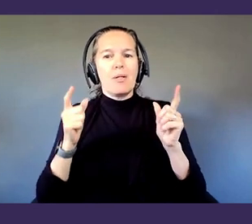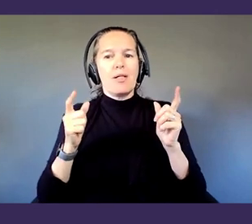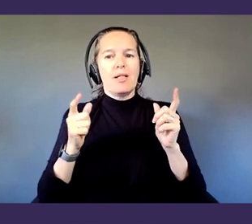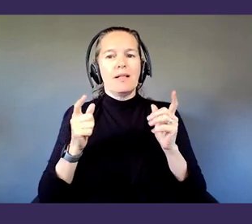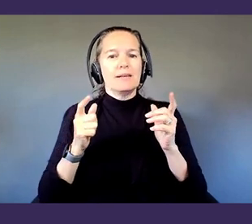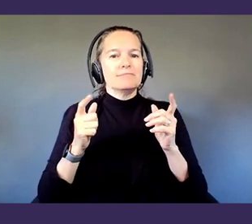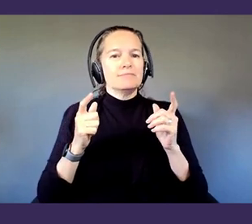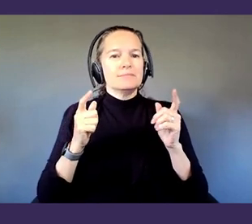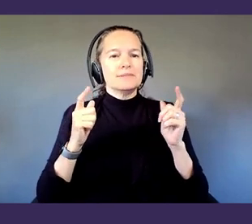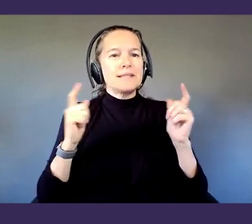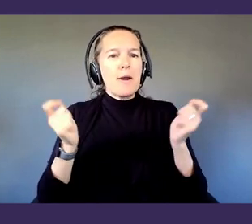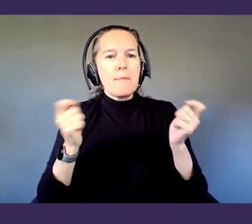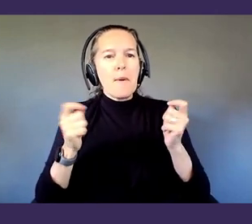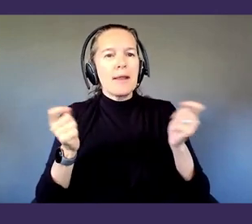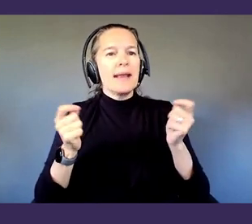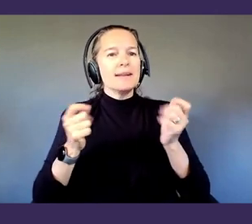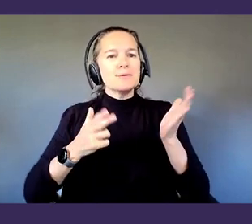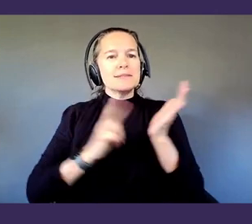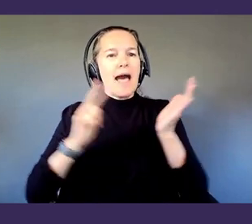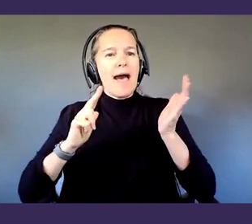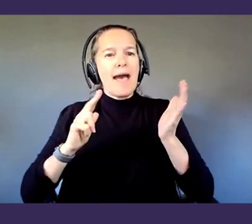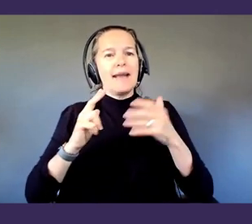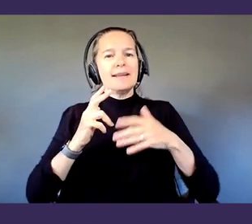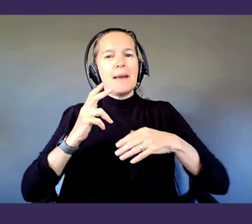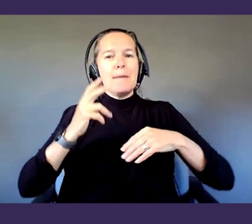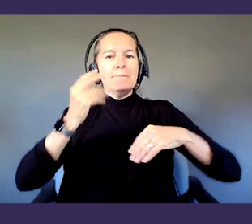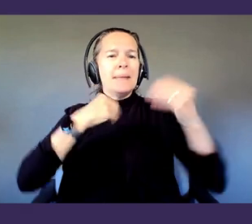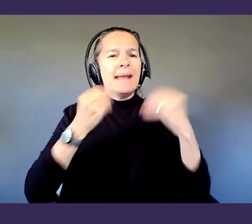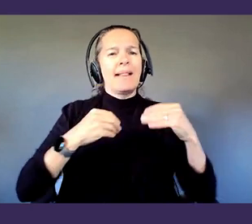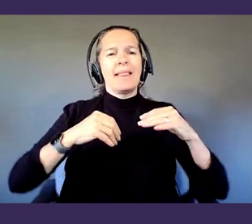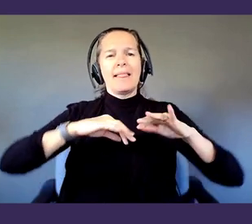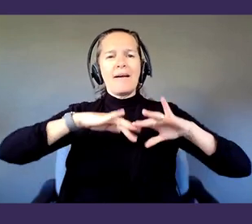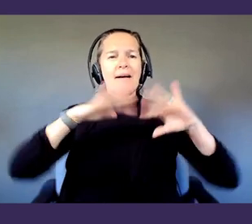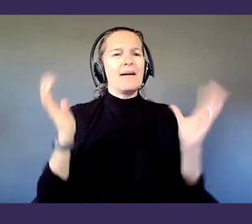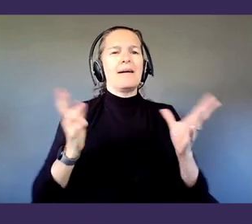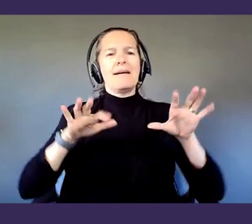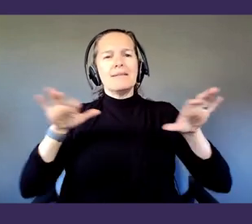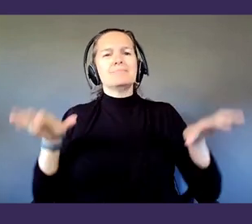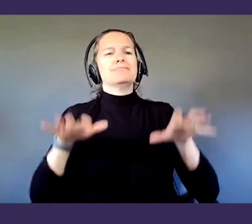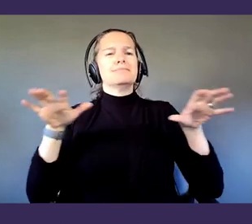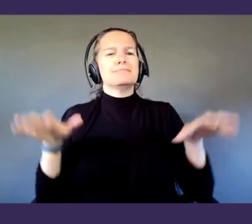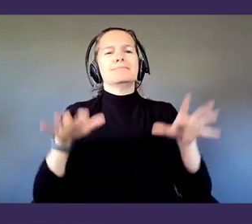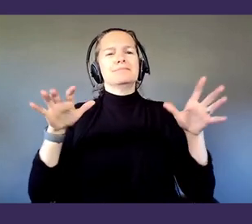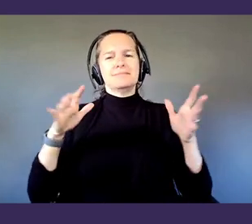In our home, we made it a meal. It was just very festive. And we continue to be in touch with those